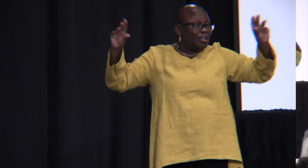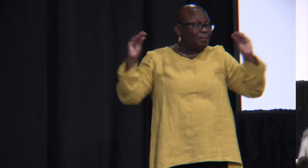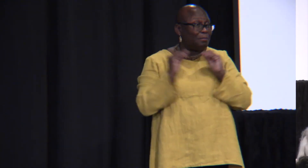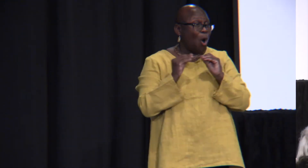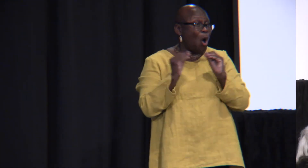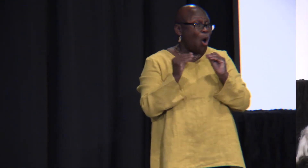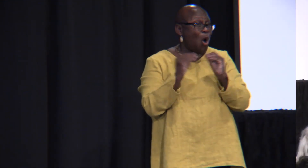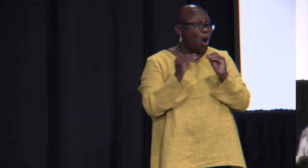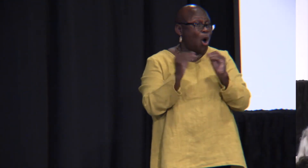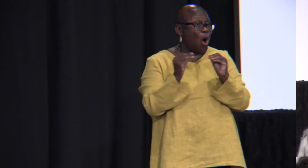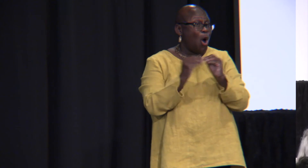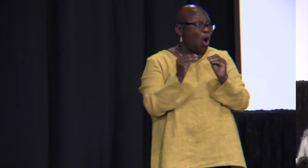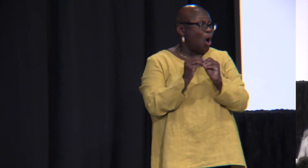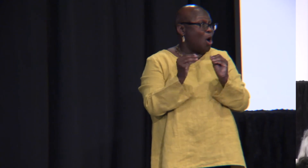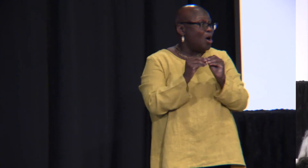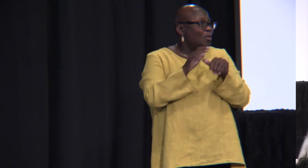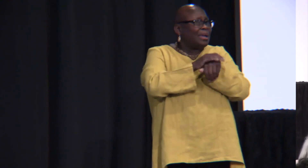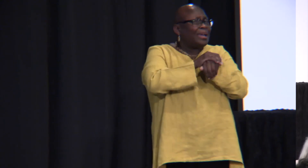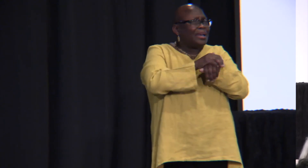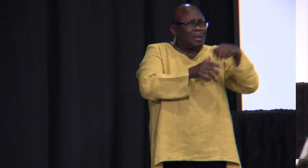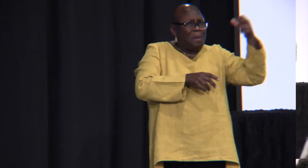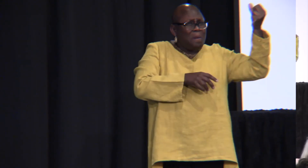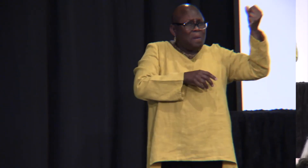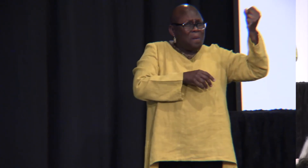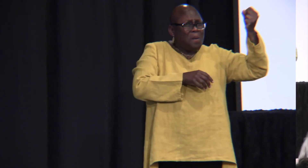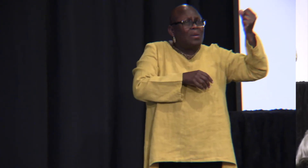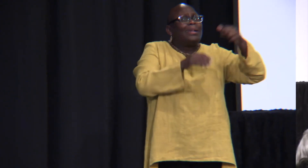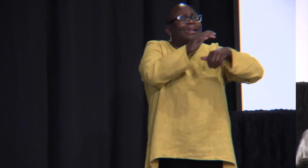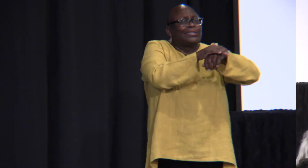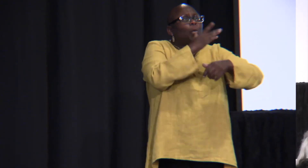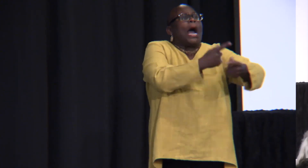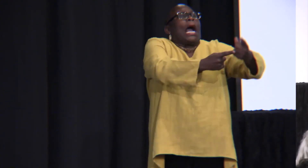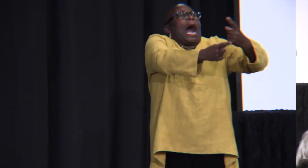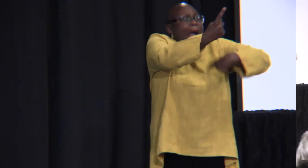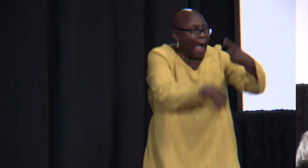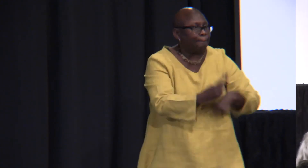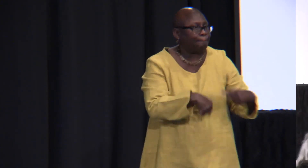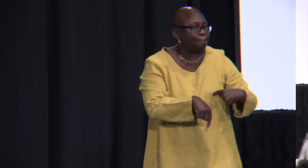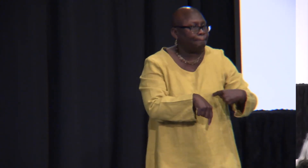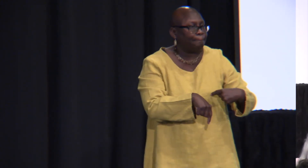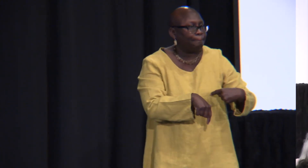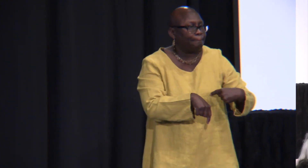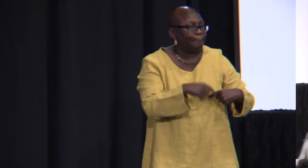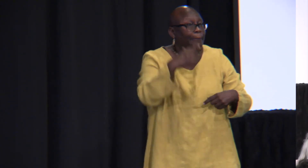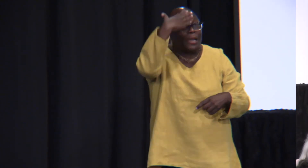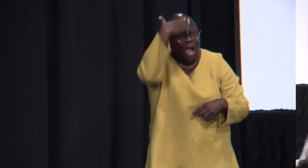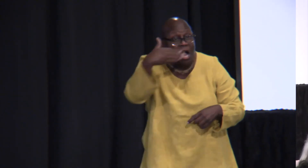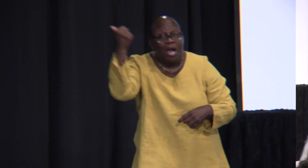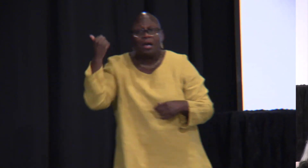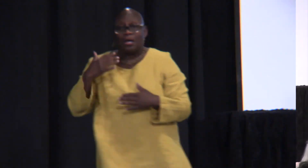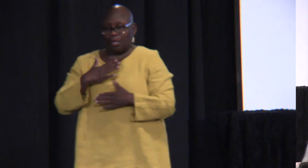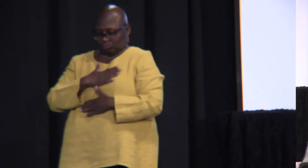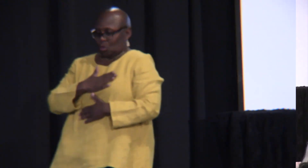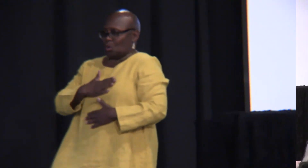has a giant brain. They may not be watching but those brains are